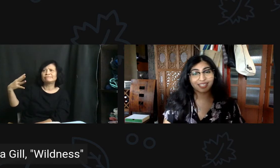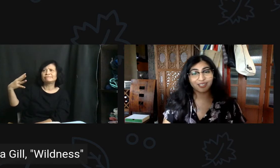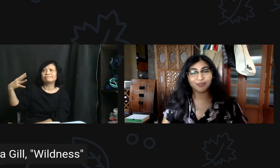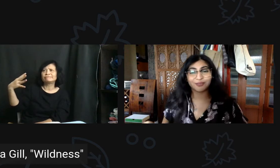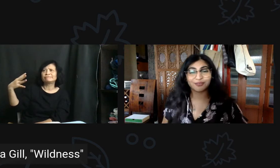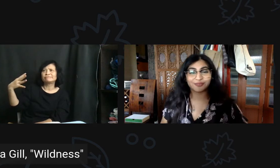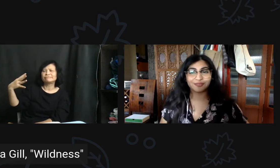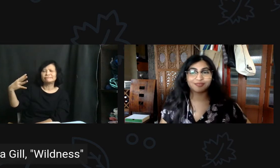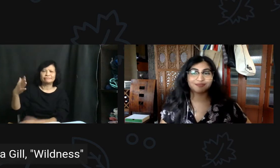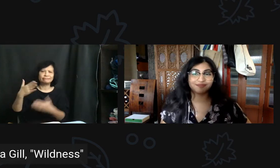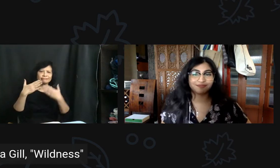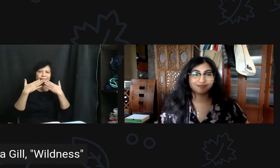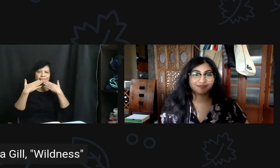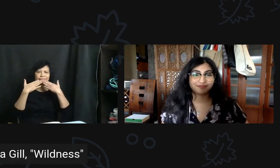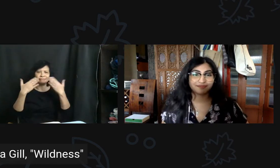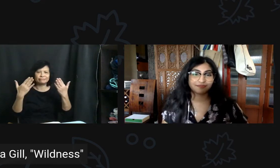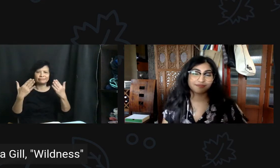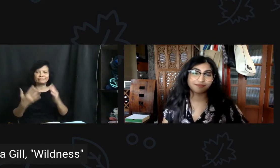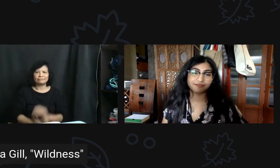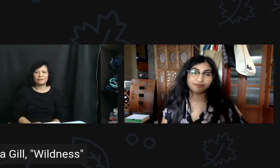Thank you.